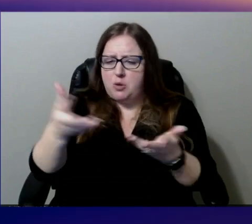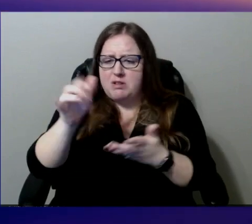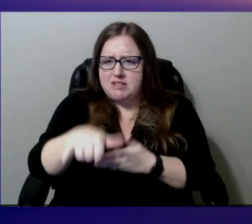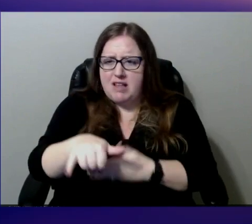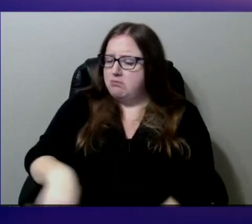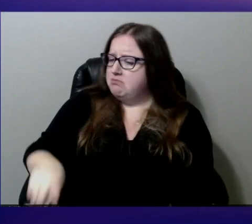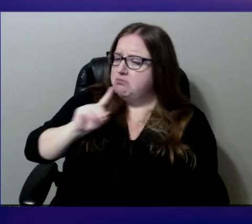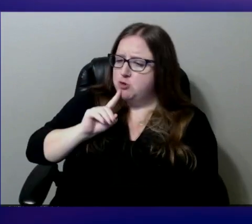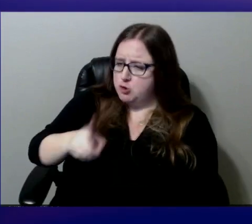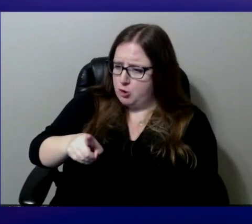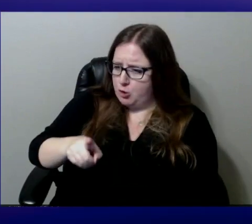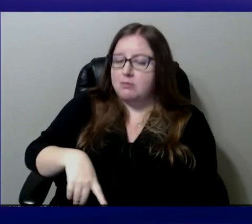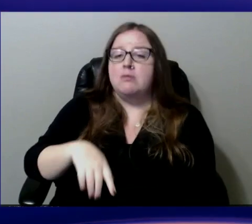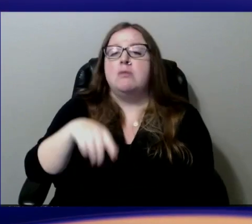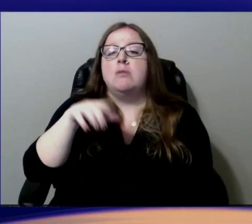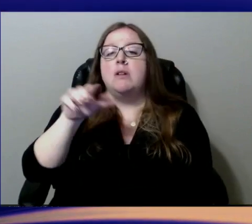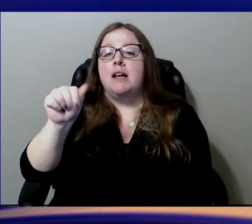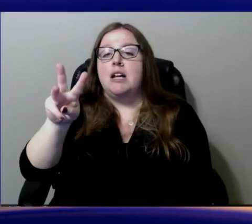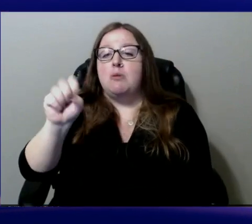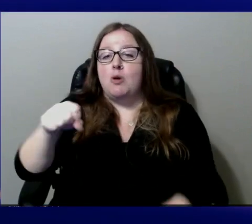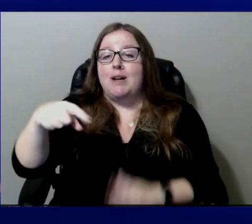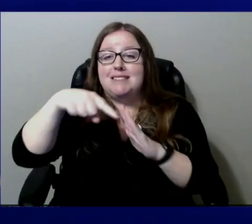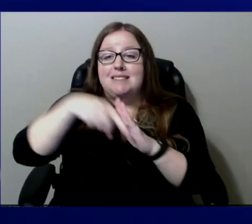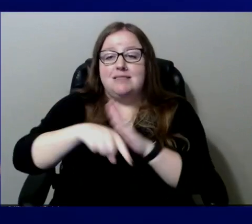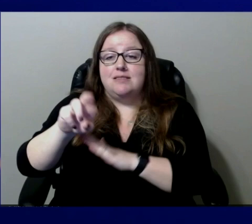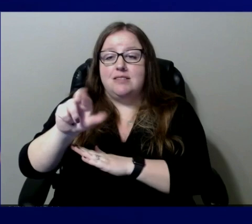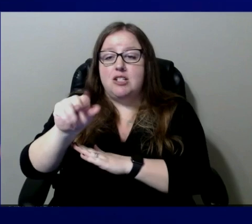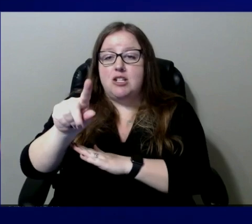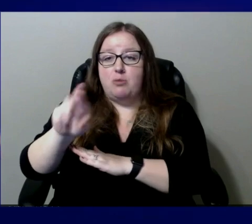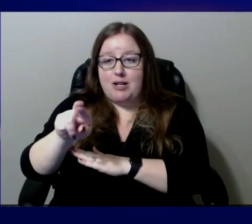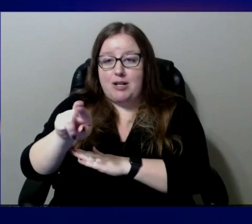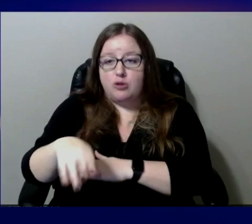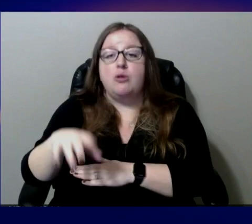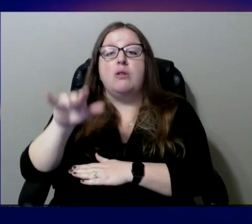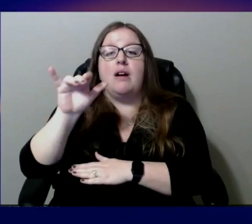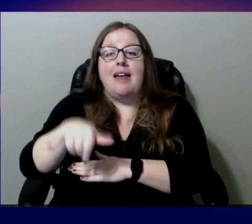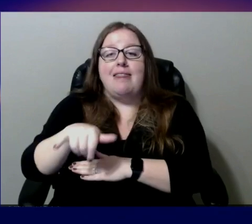AWS DeepRacer is an education tool at first